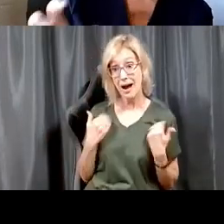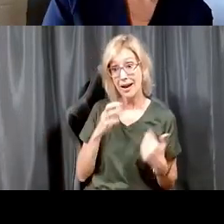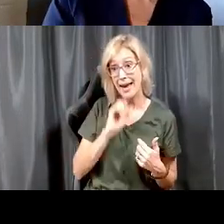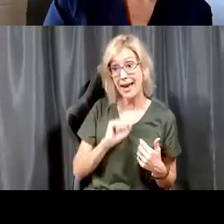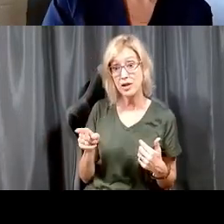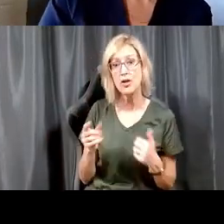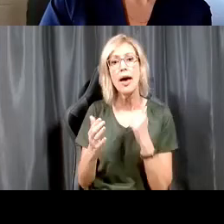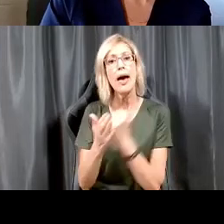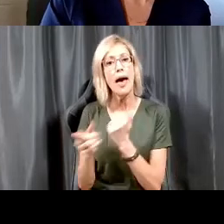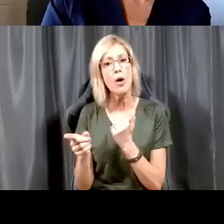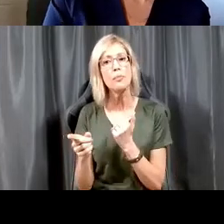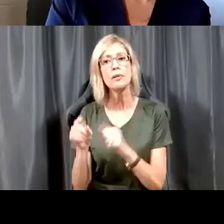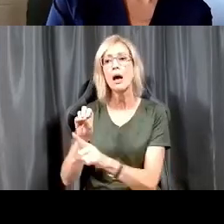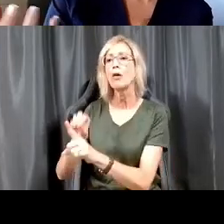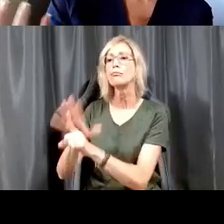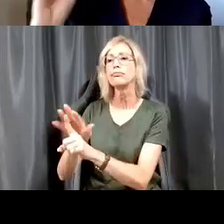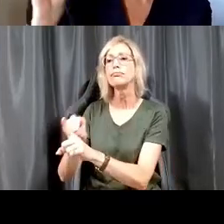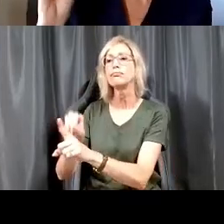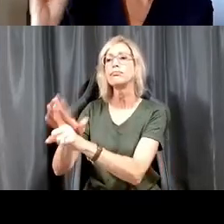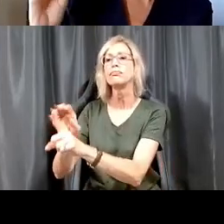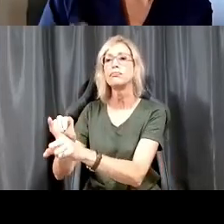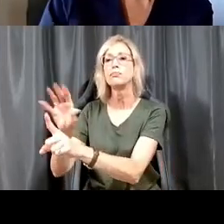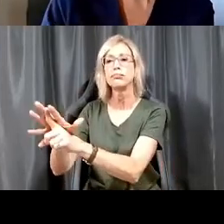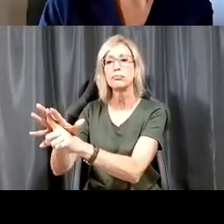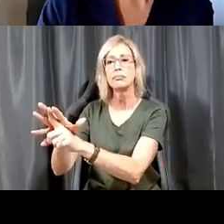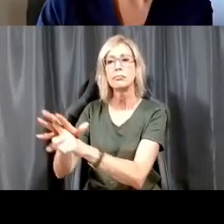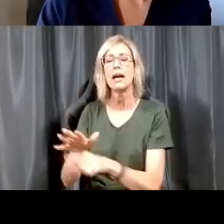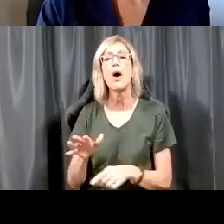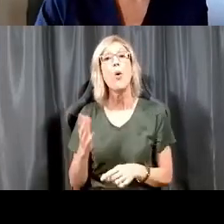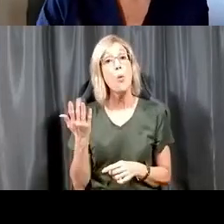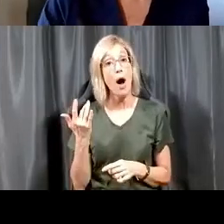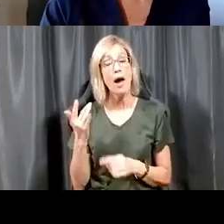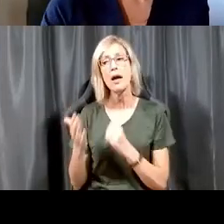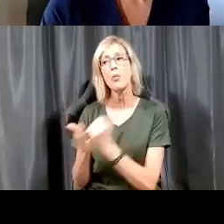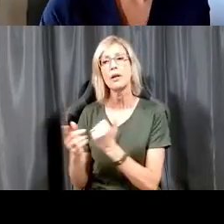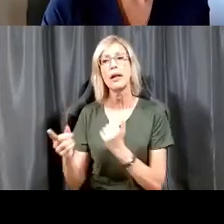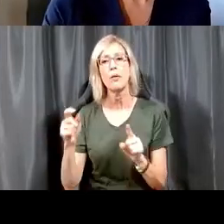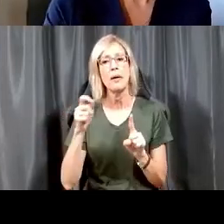to expose those kids, so those picky tendencies don't develop.